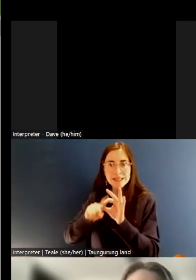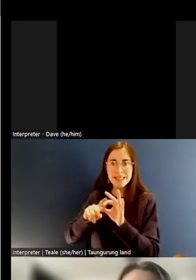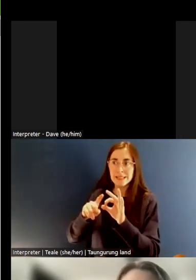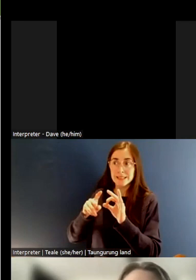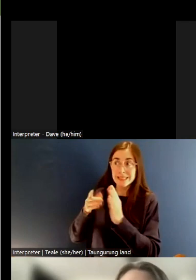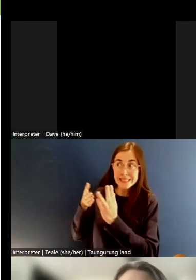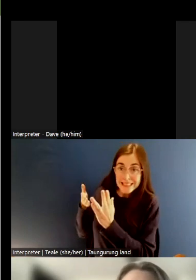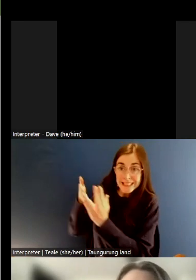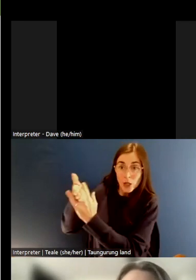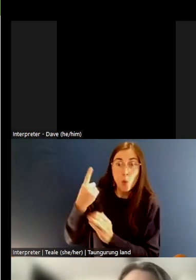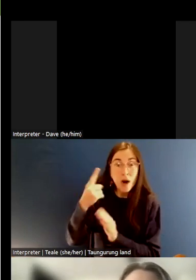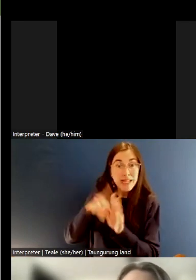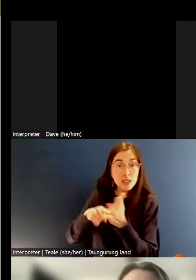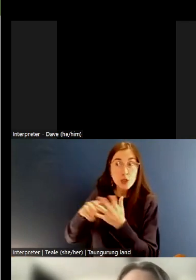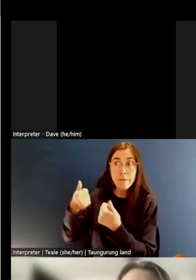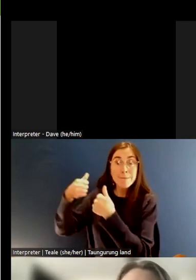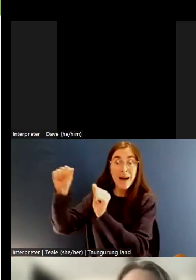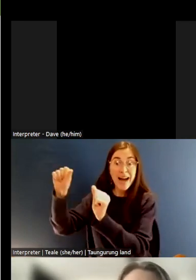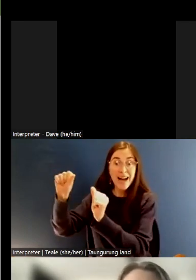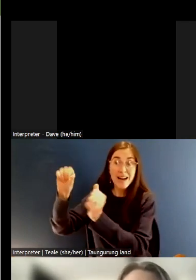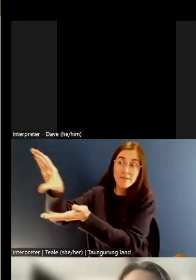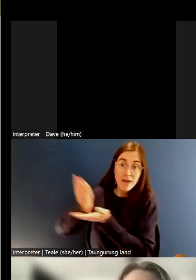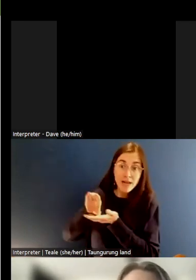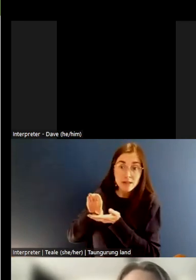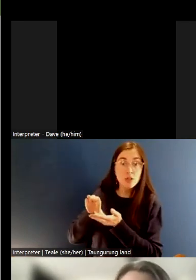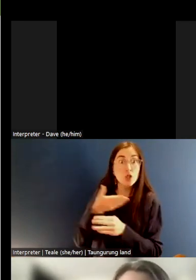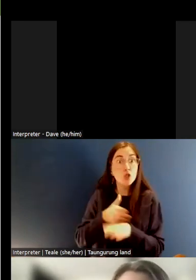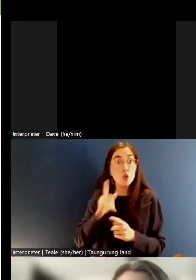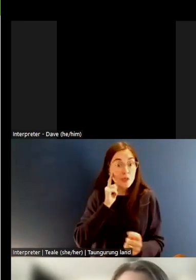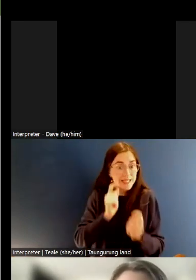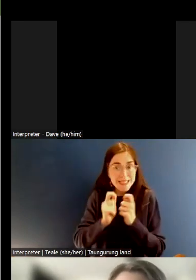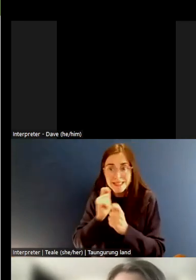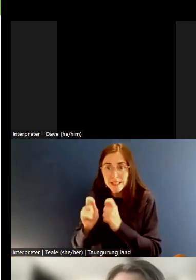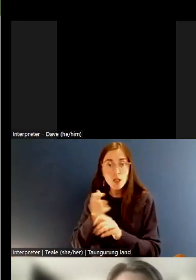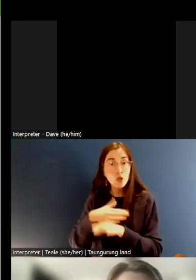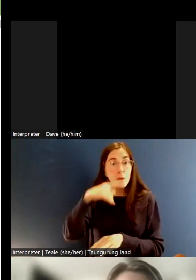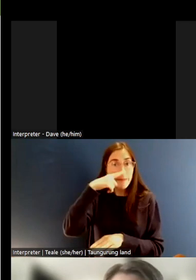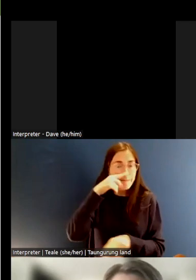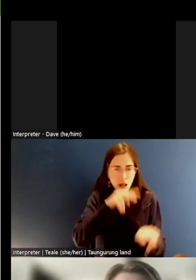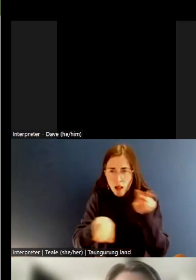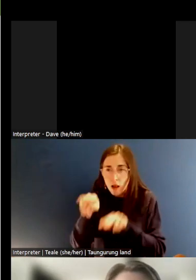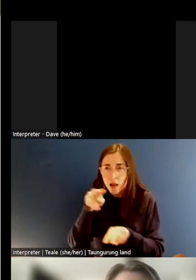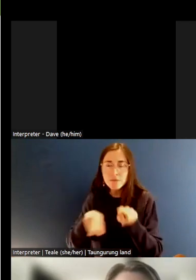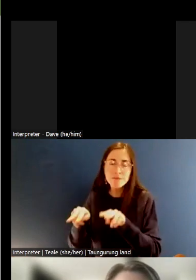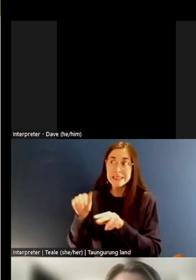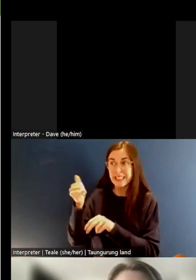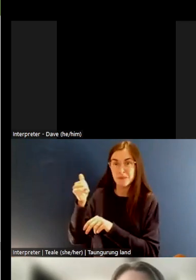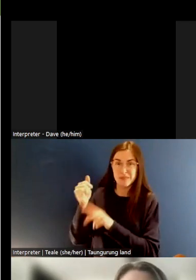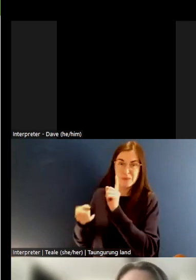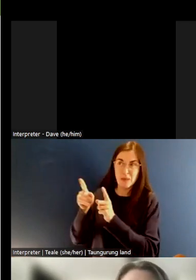and sometimes I'll fund testing, sometimes not. So that how it has been lately.